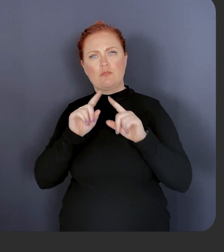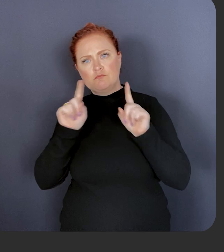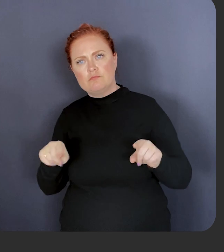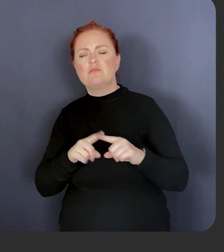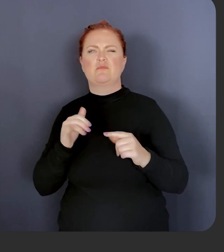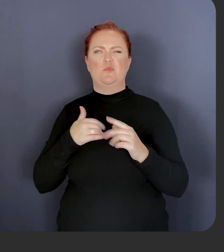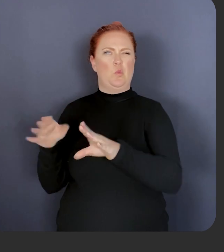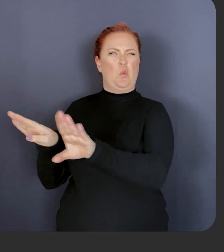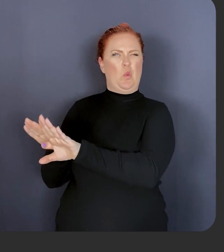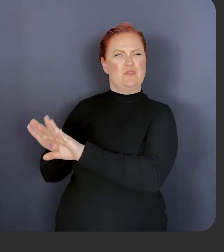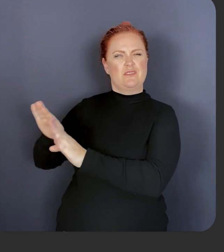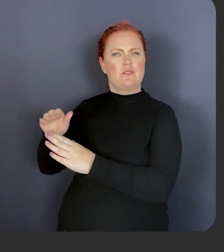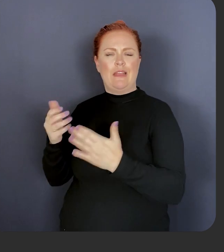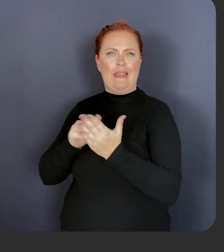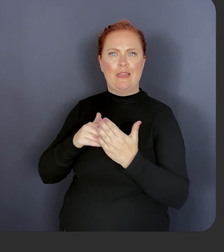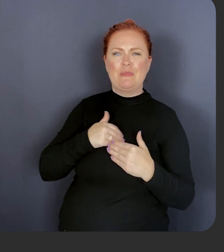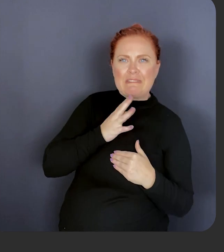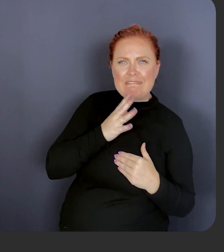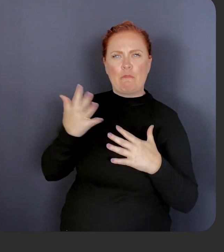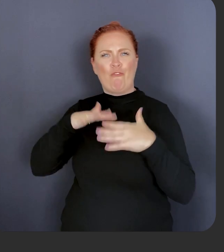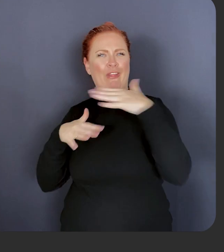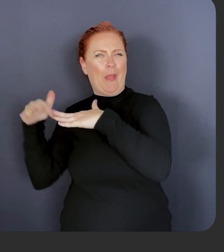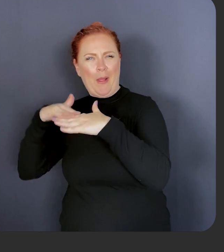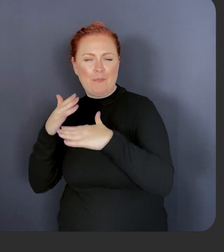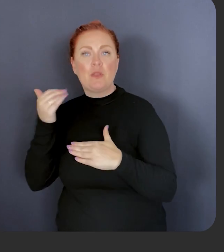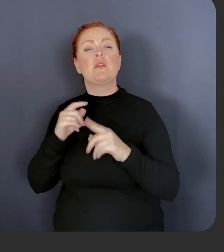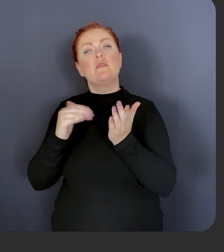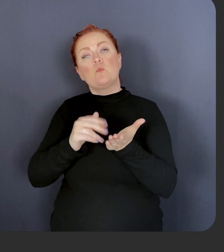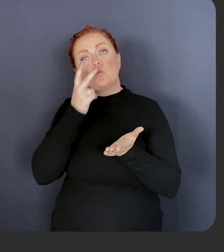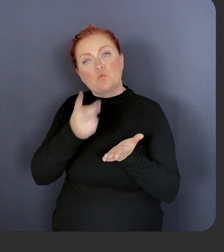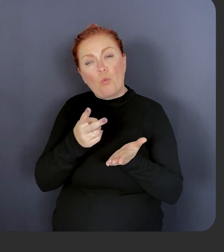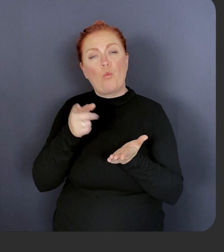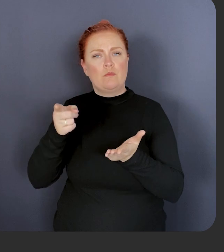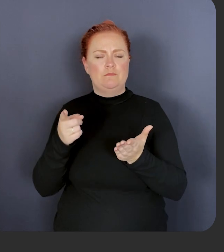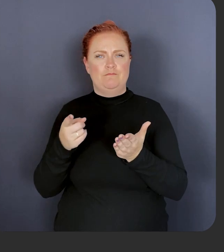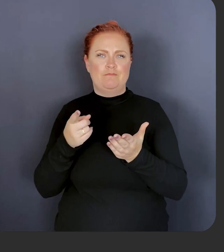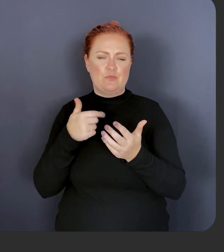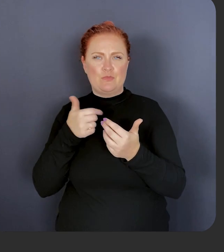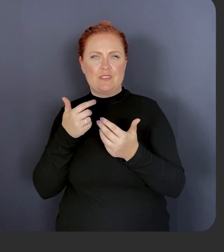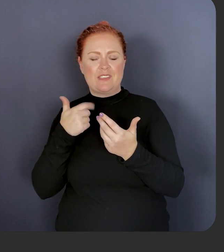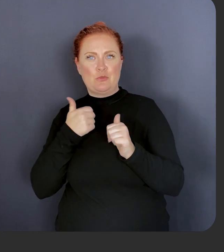And I'm going to exit out of this so that I'm not fighting with voiceover. But what you saw there, to recap, since I was fighting the voiceover,